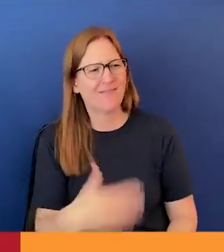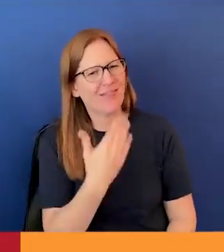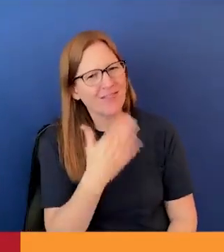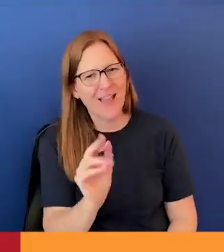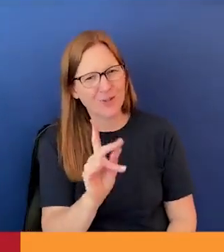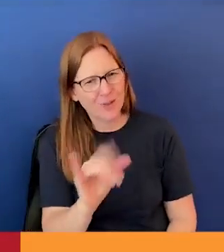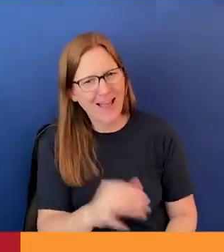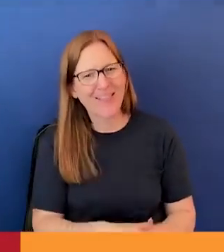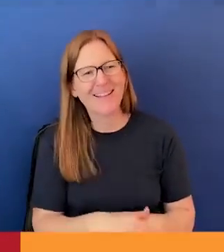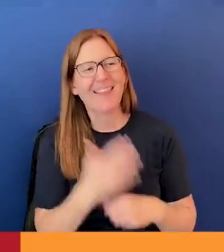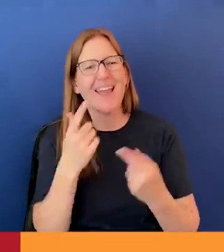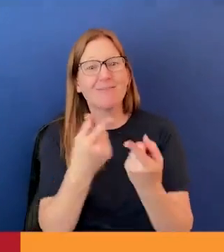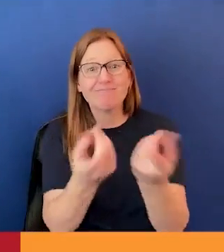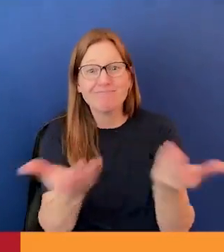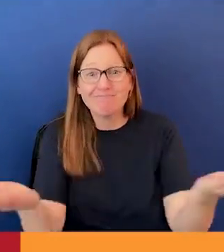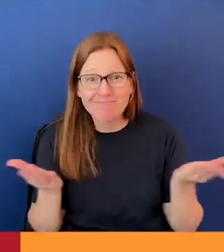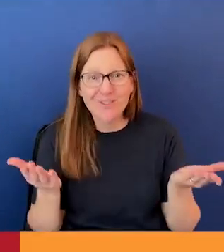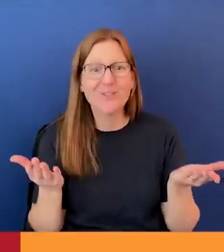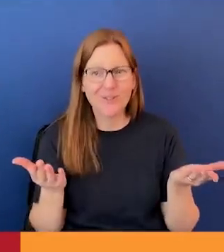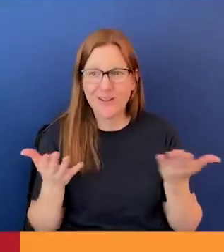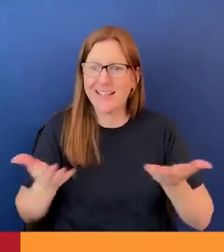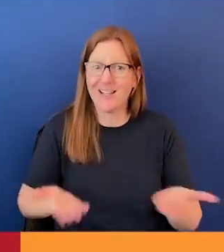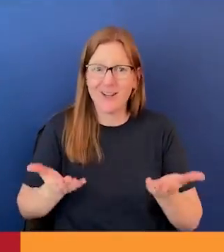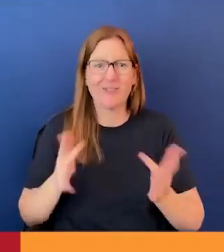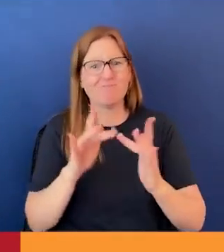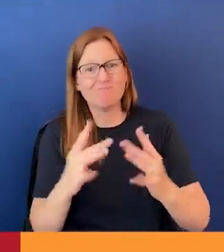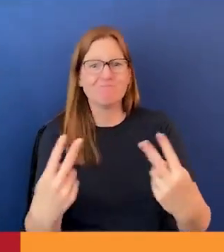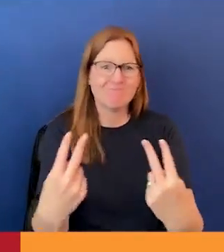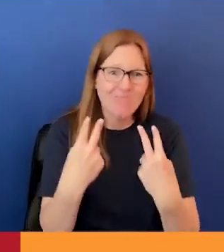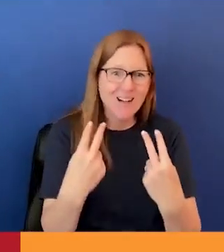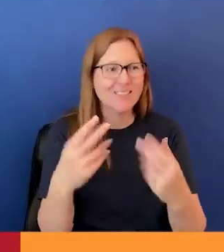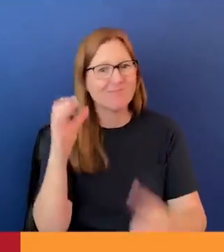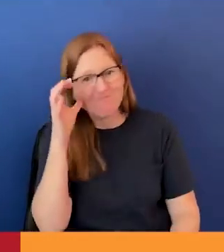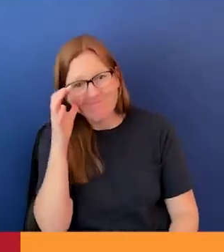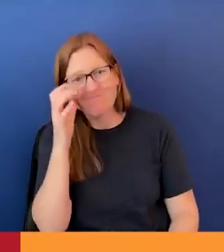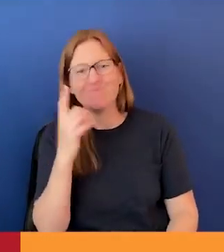And thank you to all of you on the line listening and participating in this webinar today.